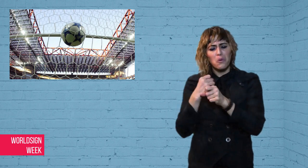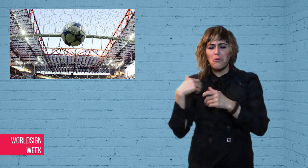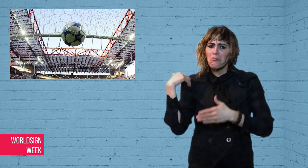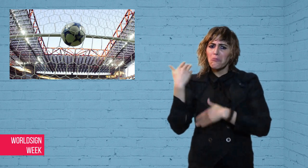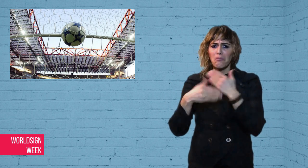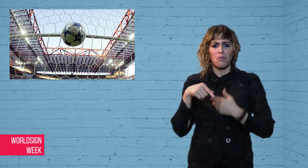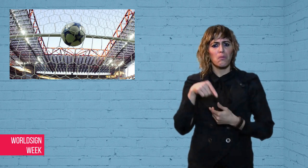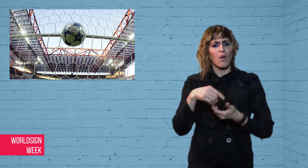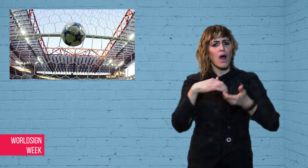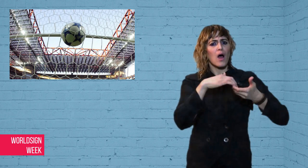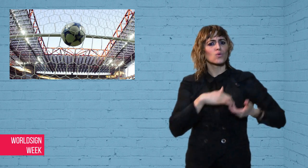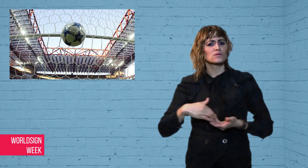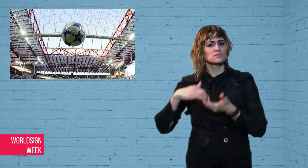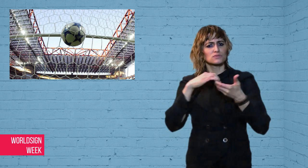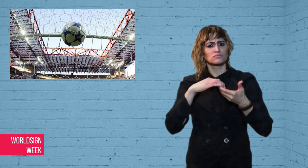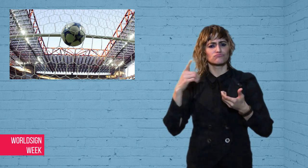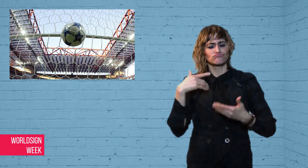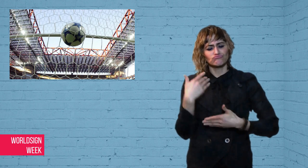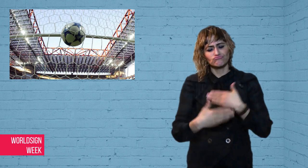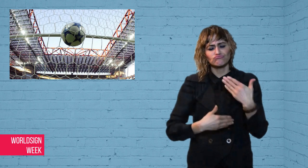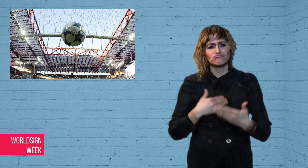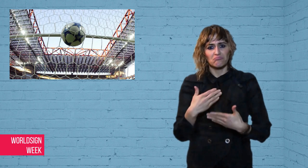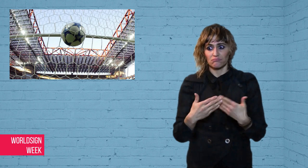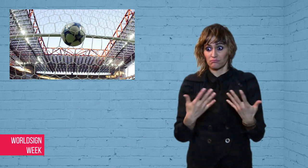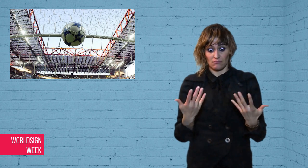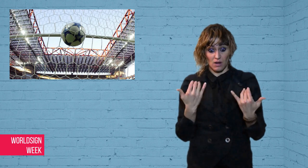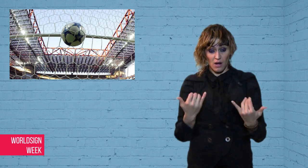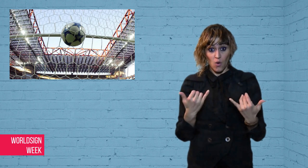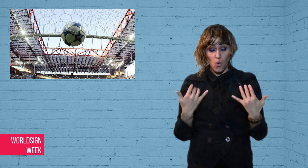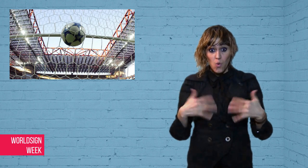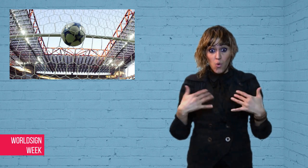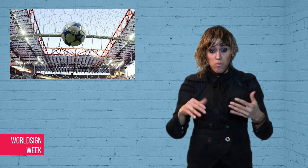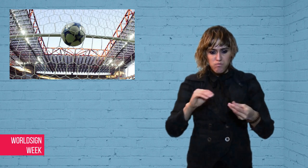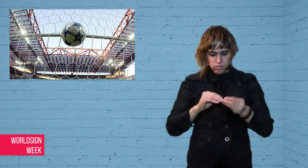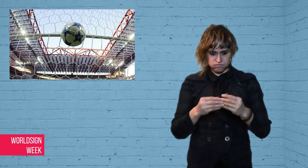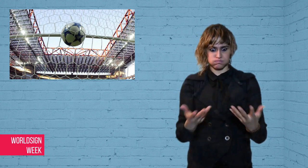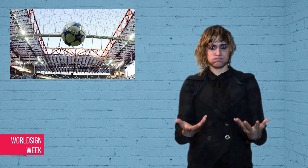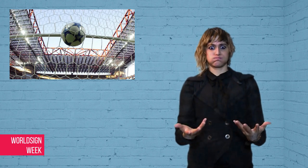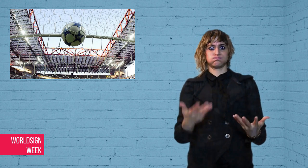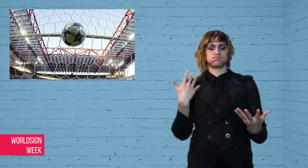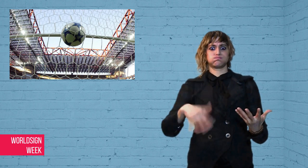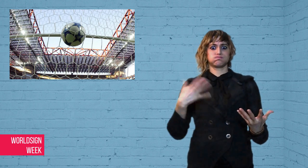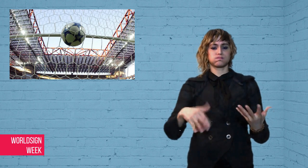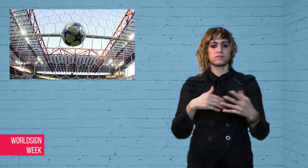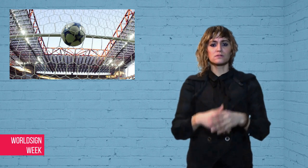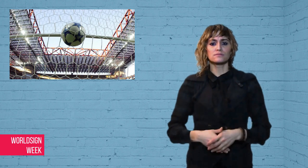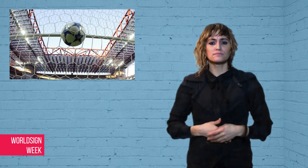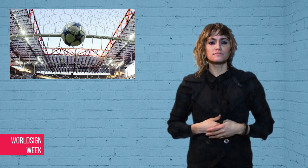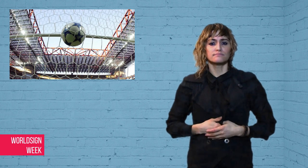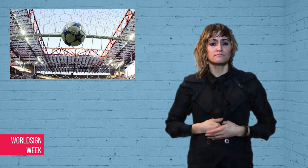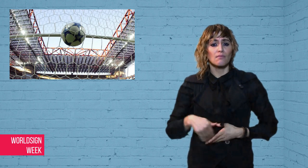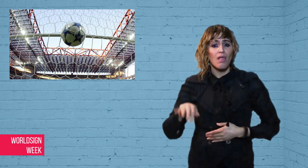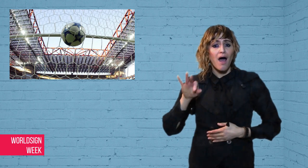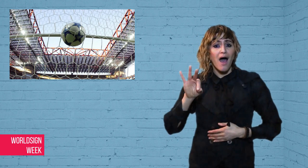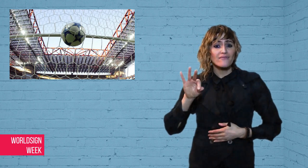ever seen at the organization.